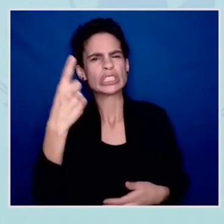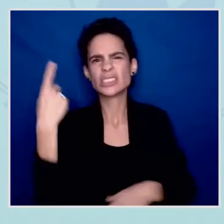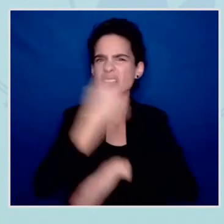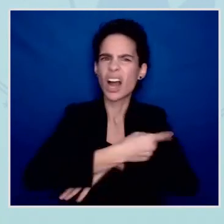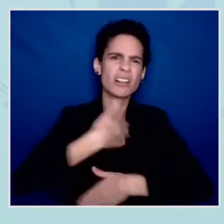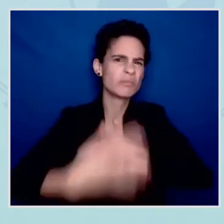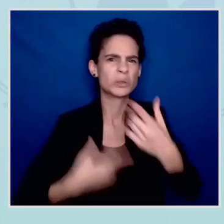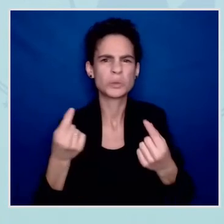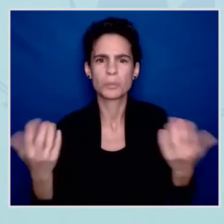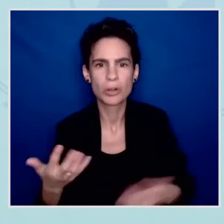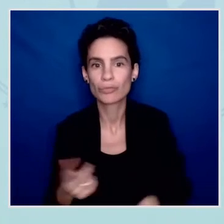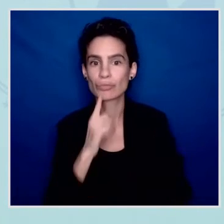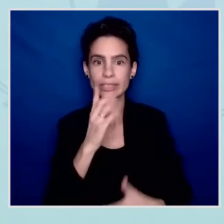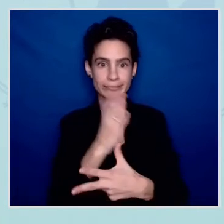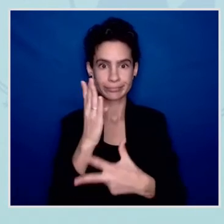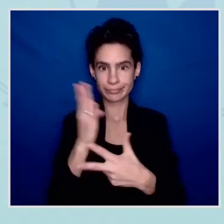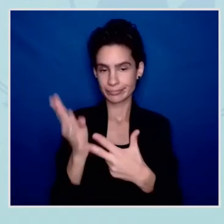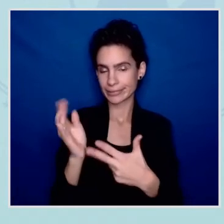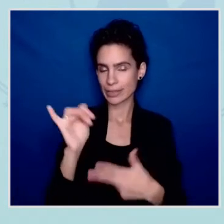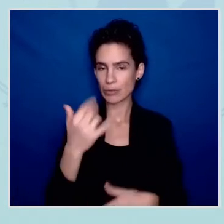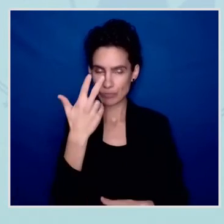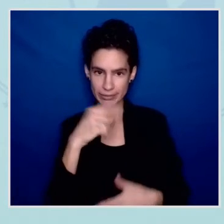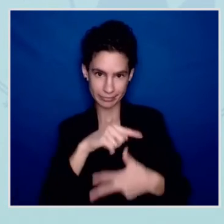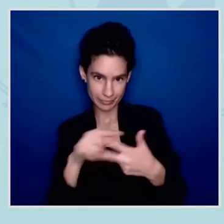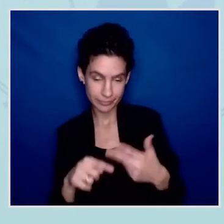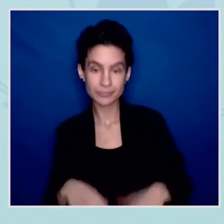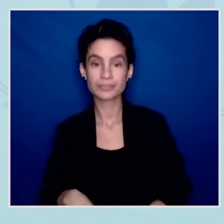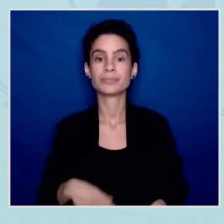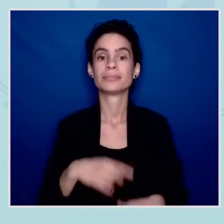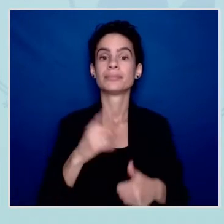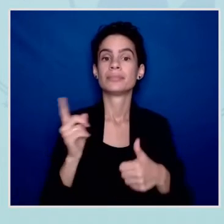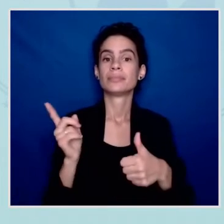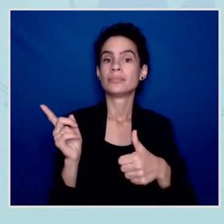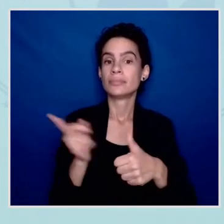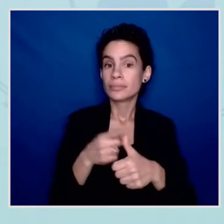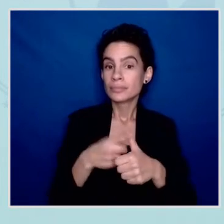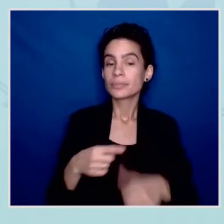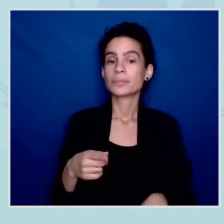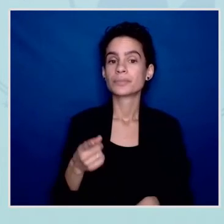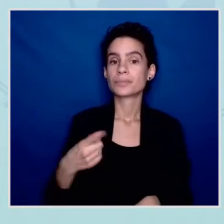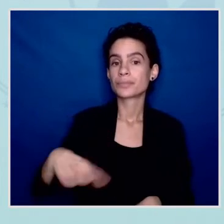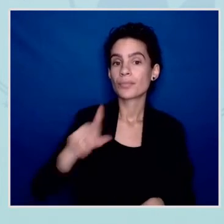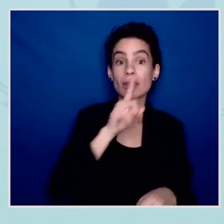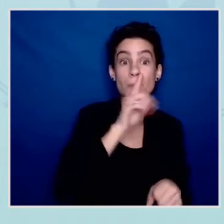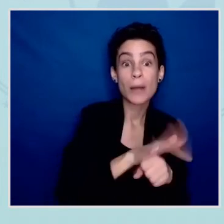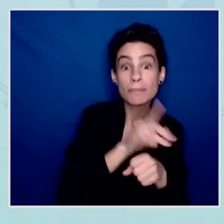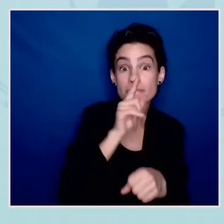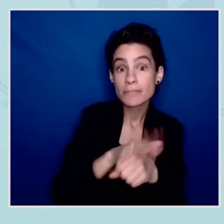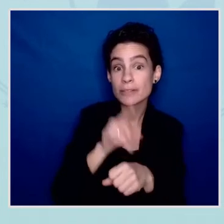IMMIGRATION BILLS. AFTER JANUARY 20th, YOU'LL CONTROL ALONG WITH DEMOCRATS, THE HOUSE IN THE SENATE. WHAT DO YOU DO FIRST?